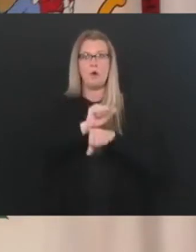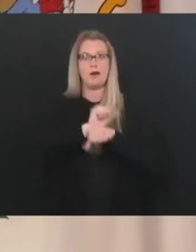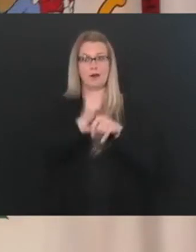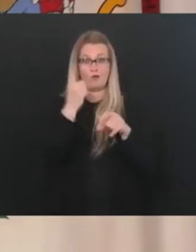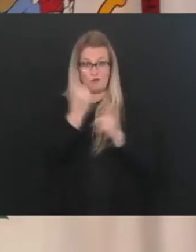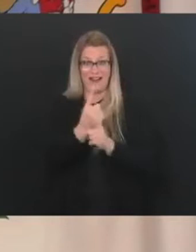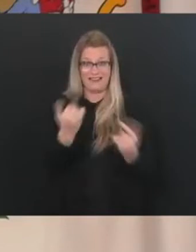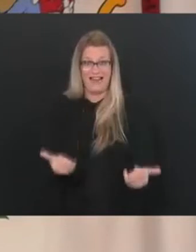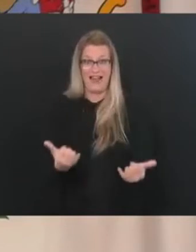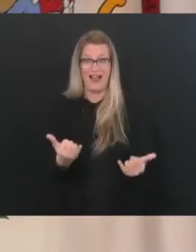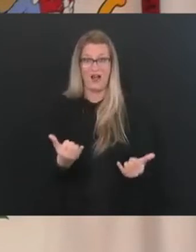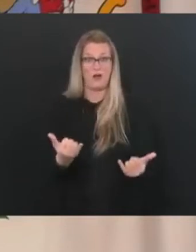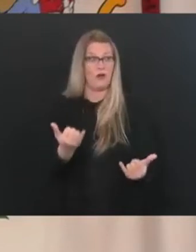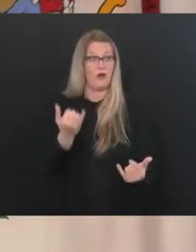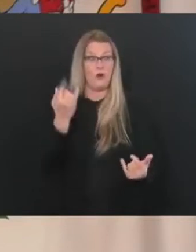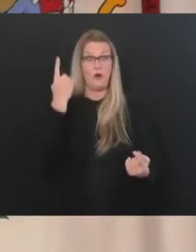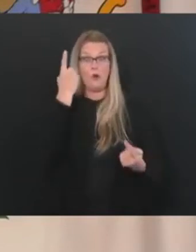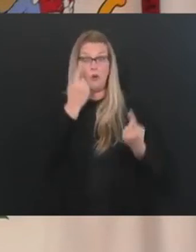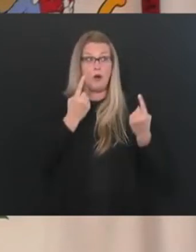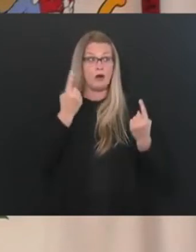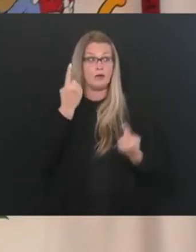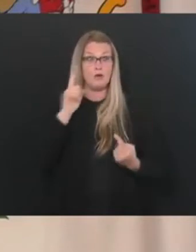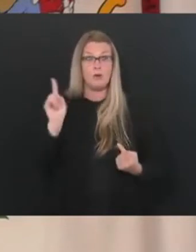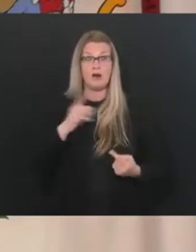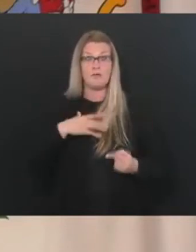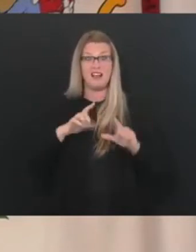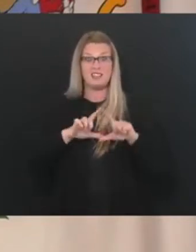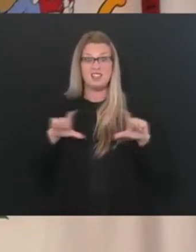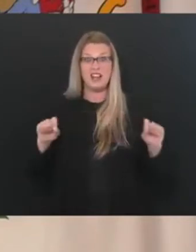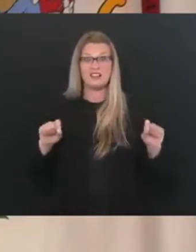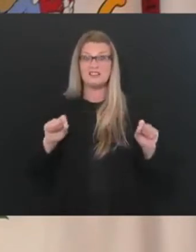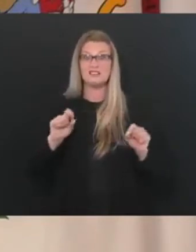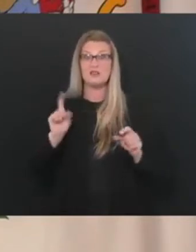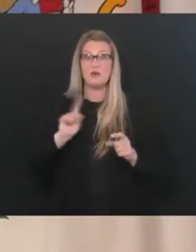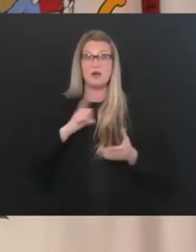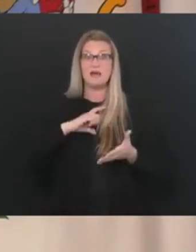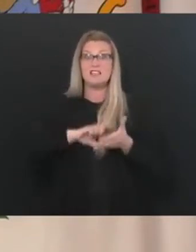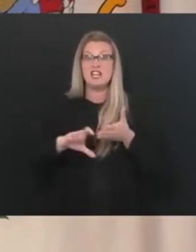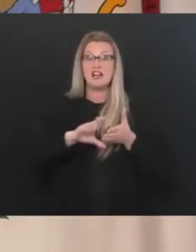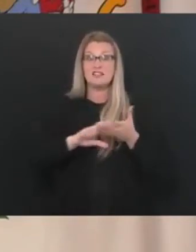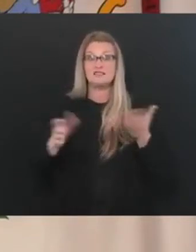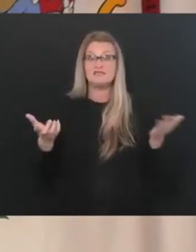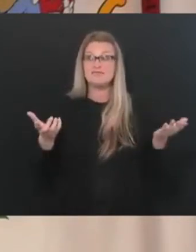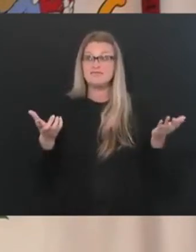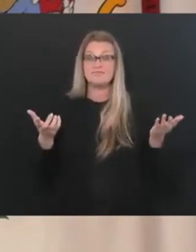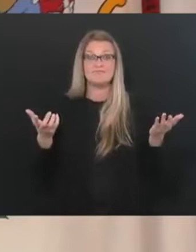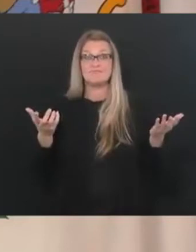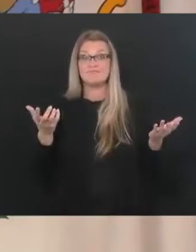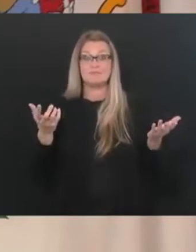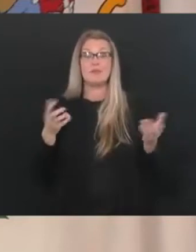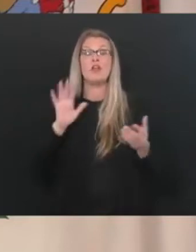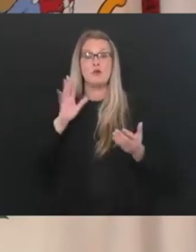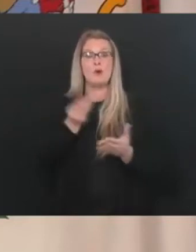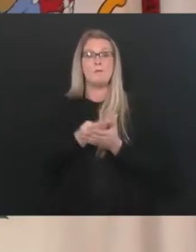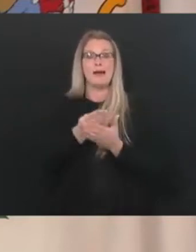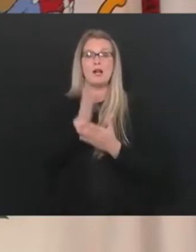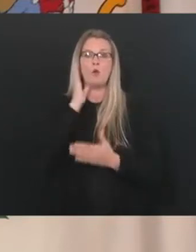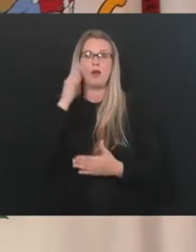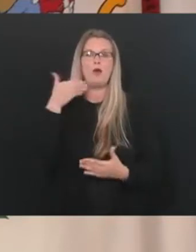AND AGAIN, I CAN'T POSSIBLY THANK THE PEOPLE THAT ARE SITTING OUT THERE WONDERING WHERE THEIR CHECKS ARE GOING TO COME.